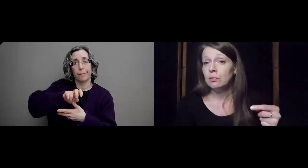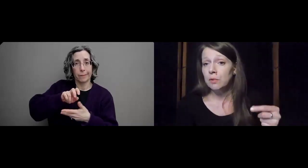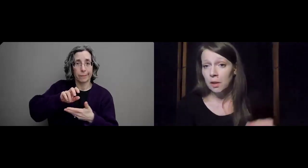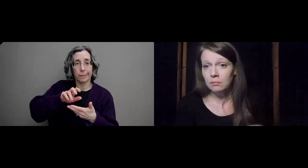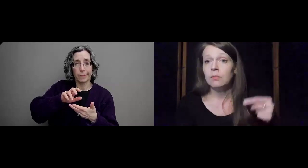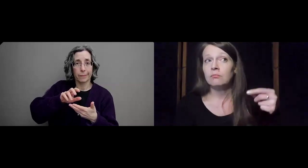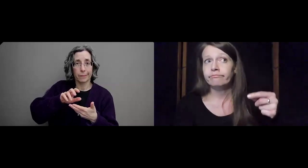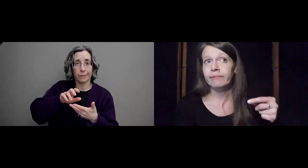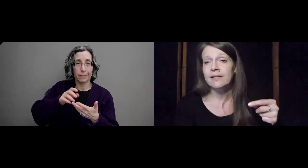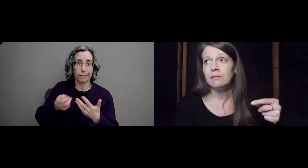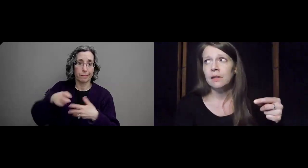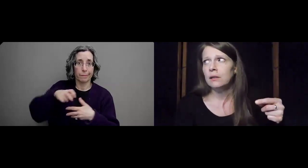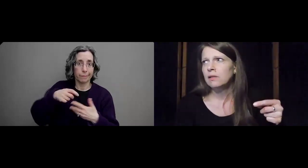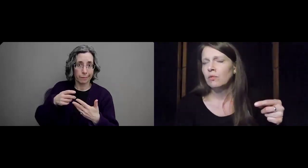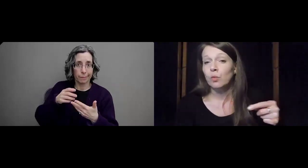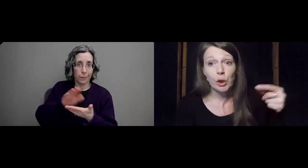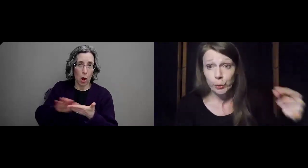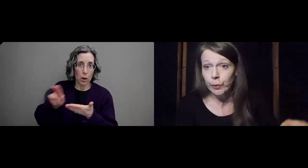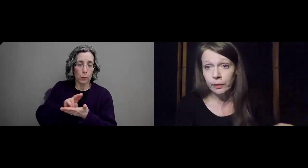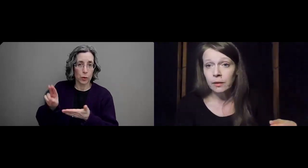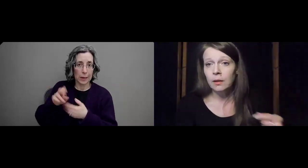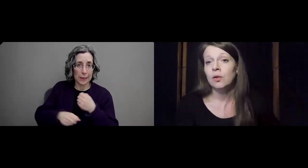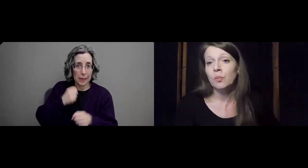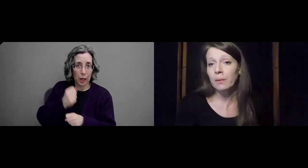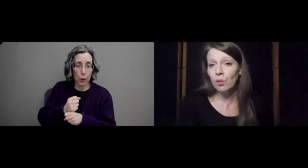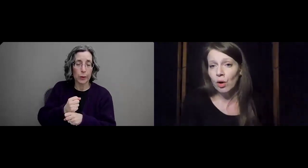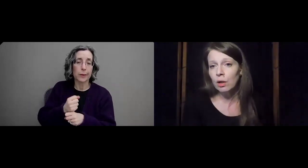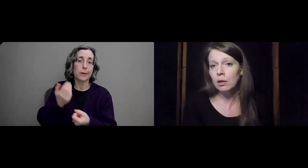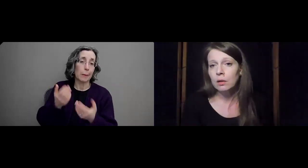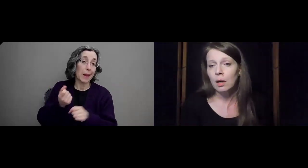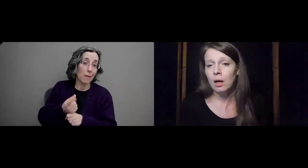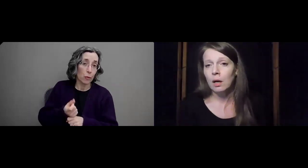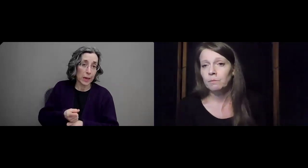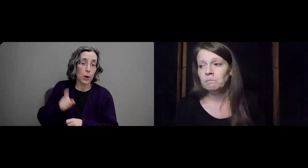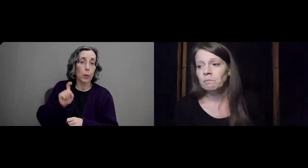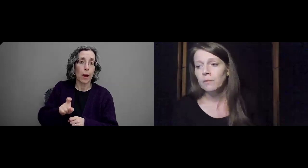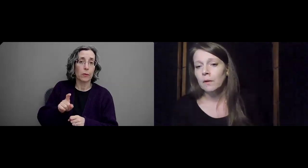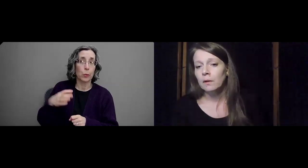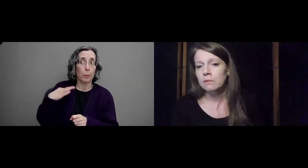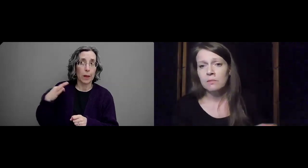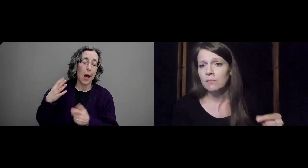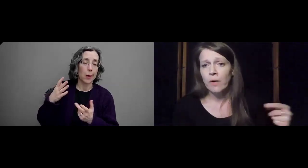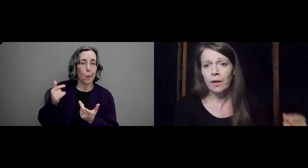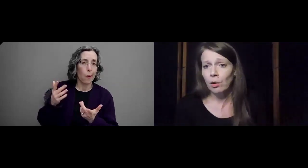college or university. Sometimes you would need to